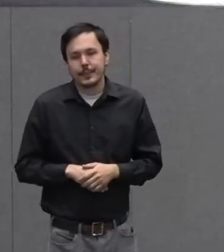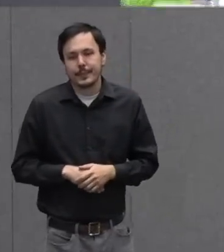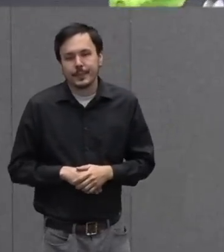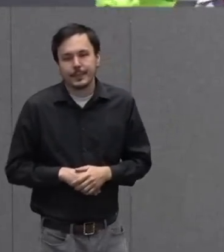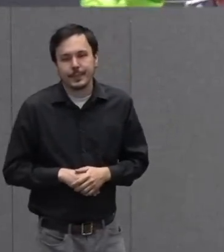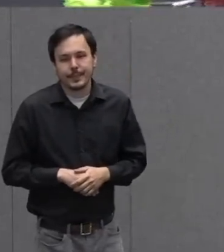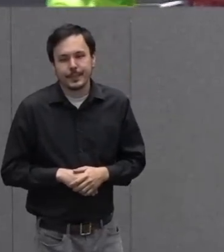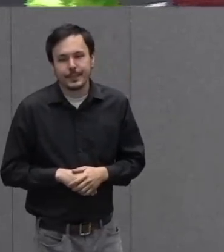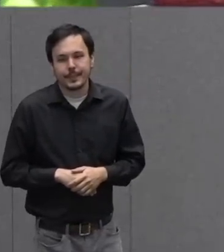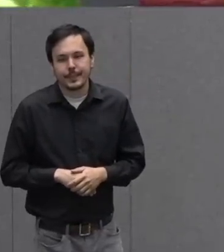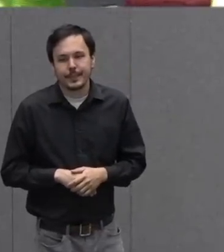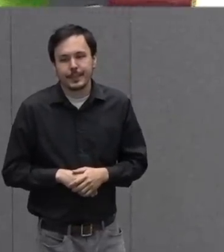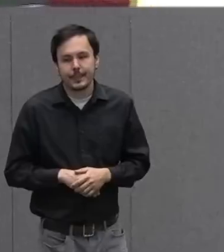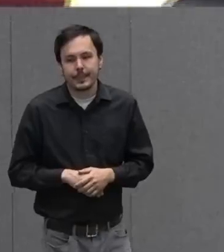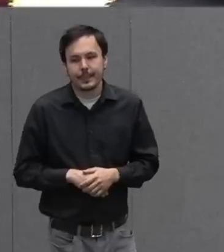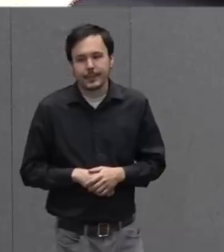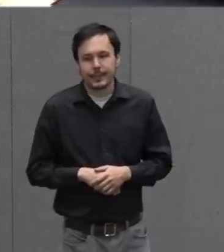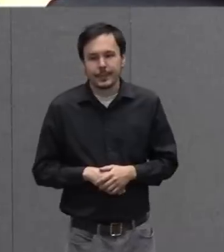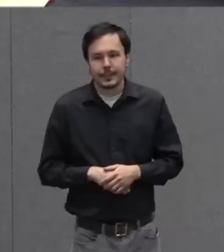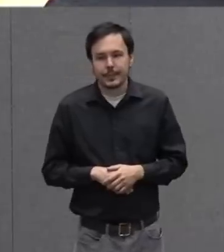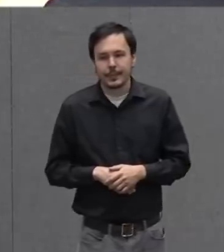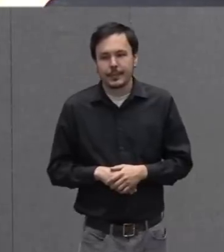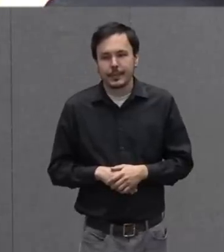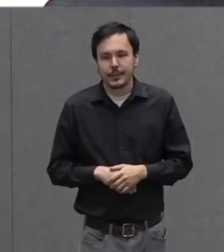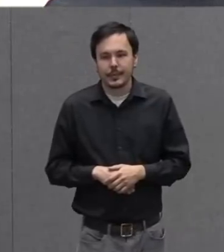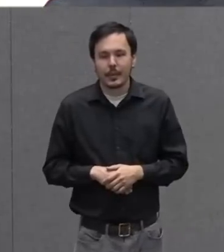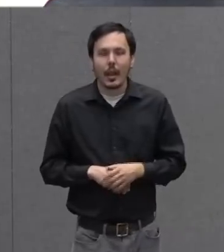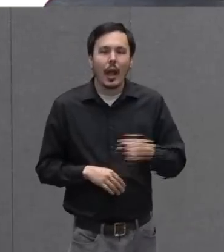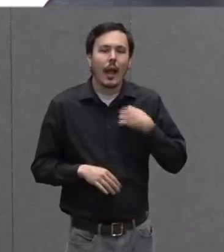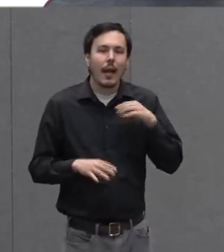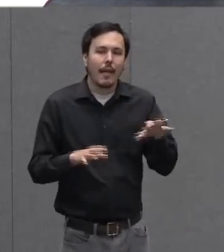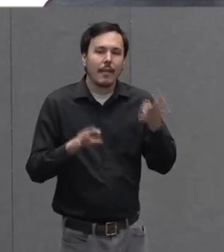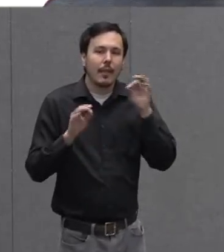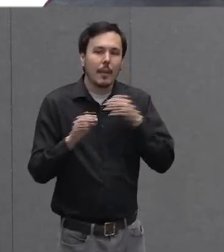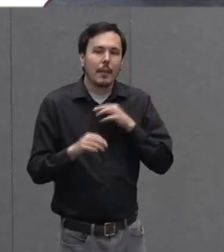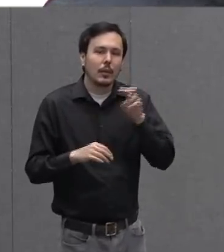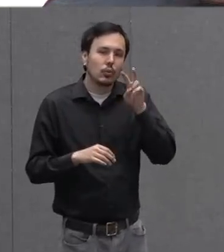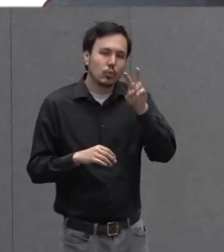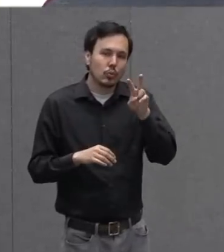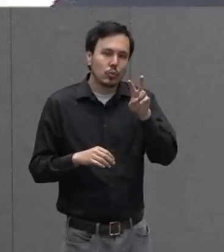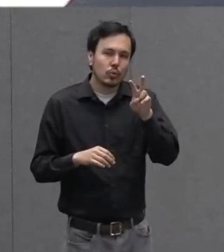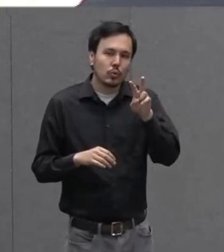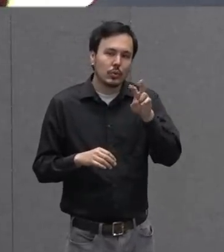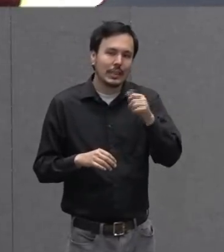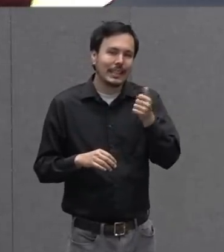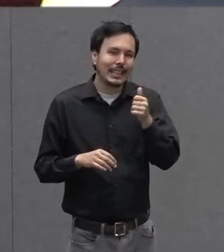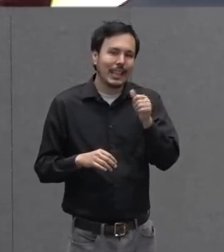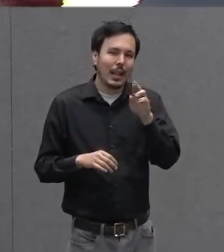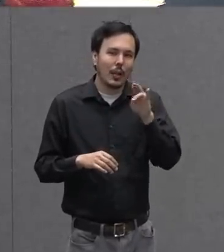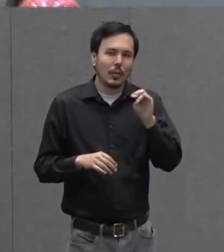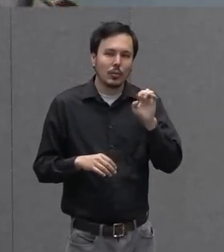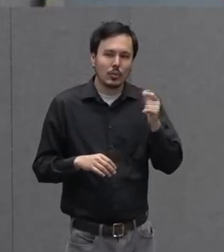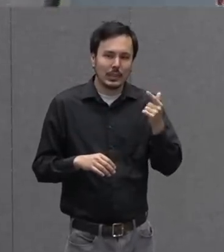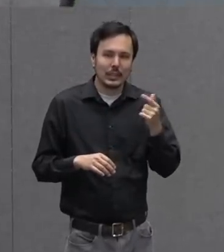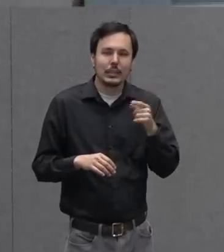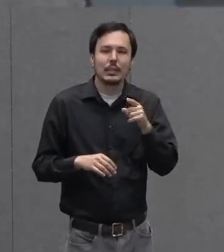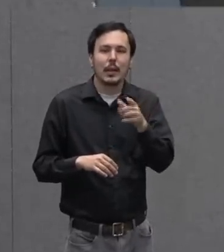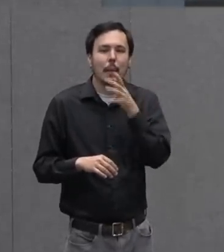So I decided to find something to help me count today. I found my two 10 frames that Mrs. B helped me make out of envelopes.